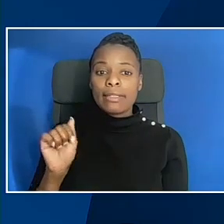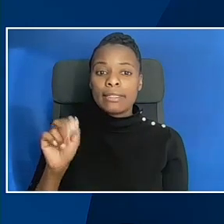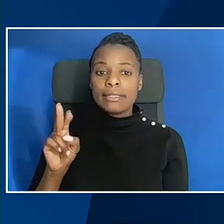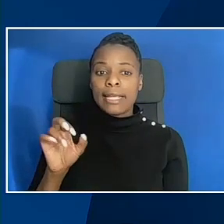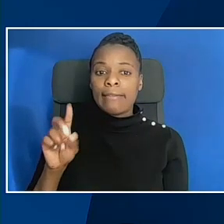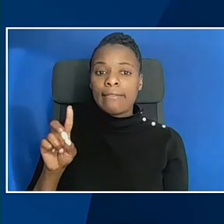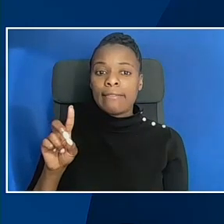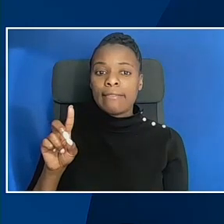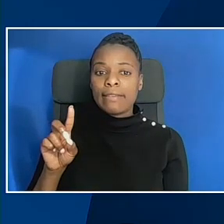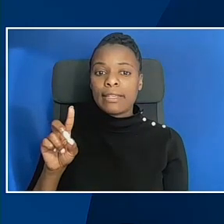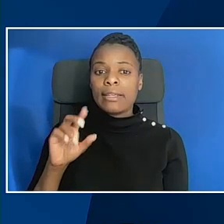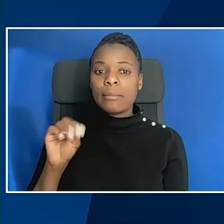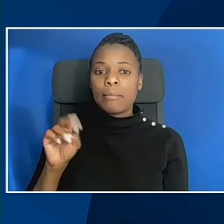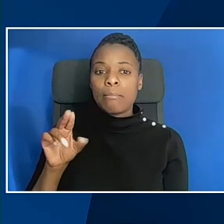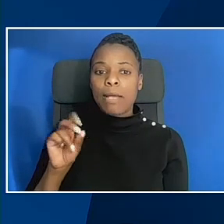Good morning. And Herman Bounds.